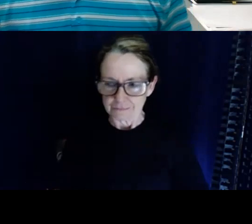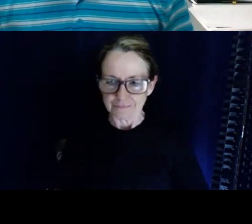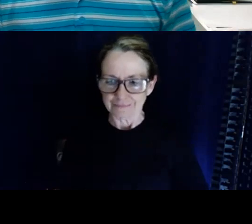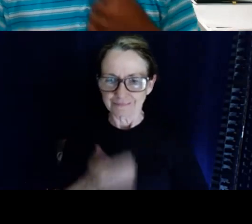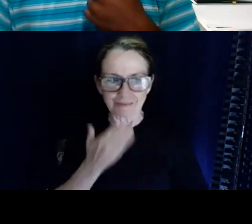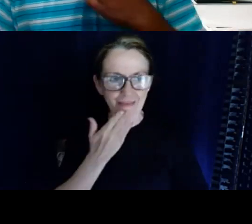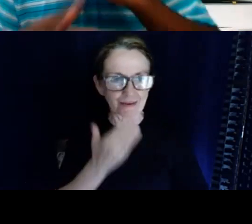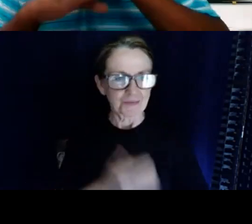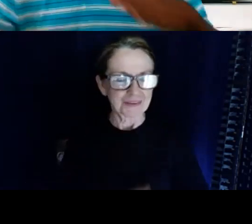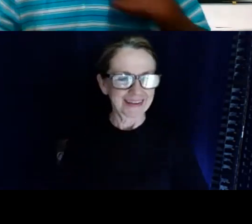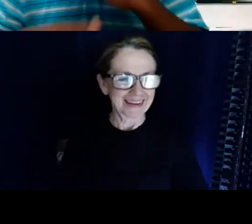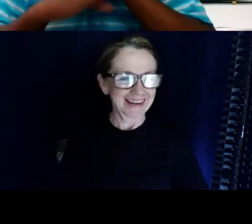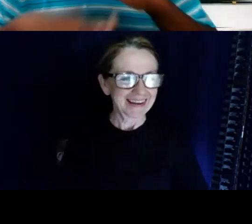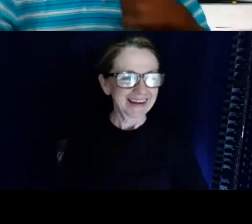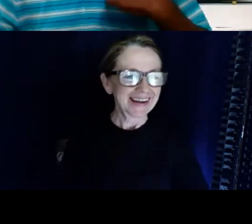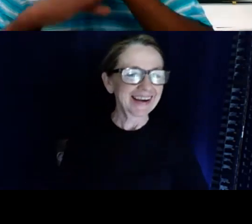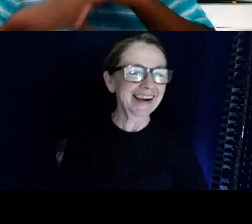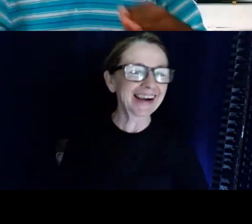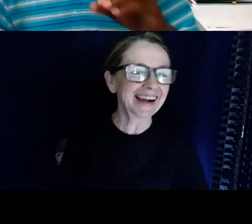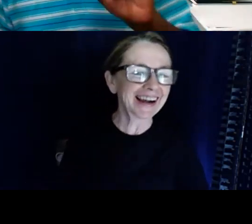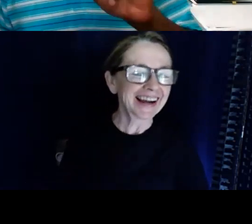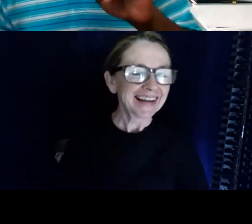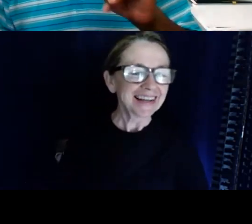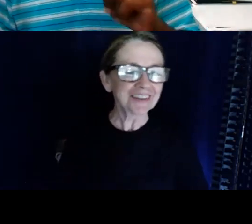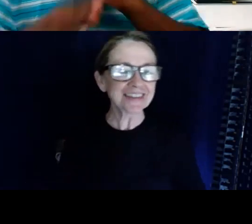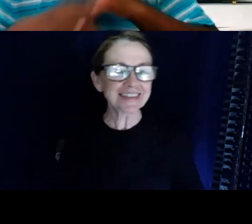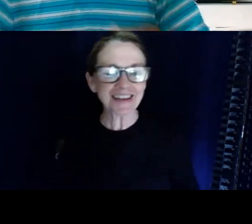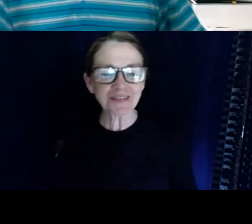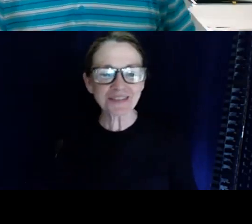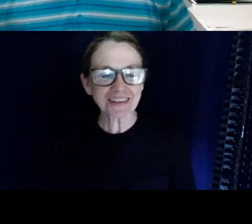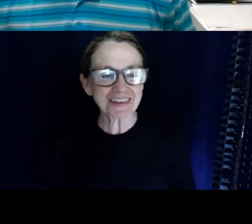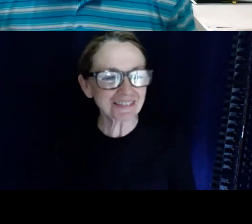NO.